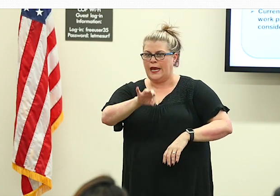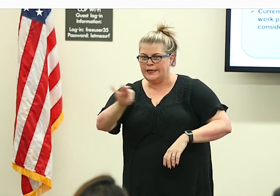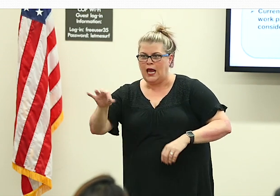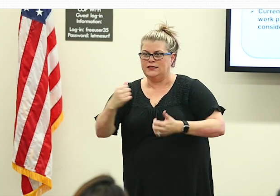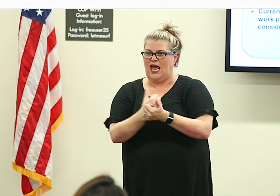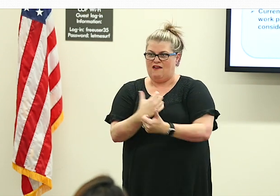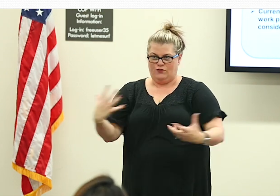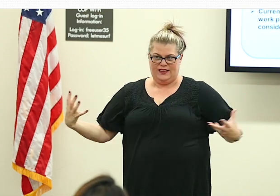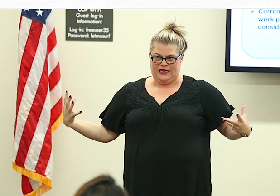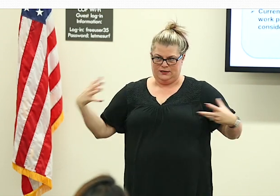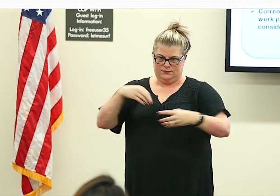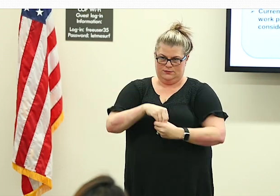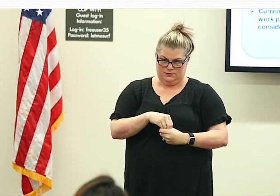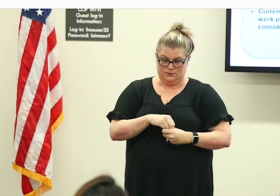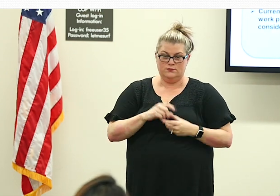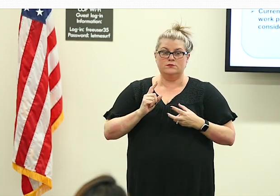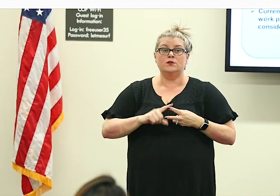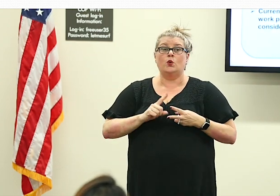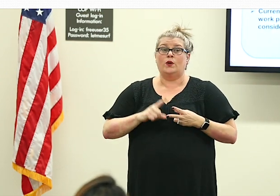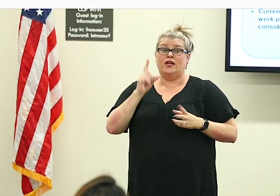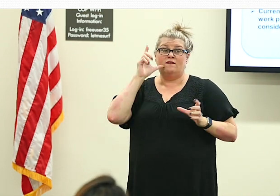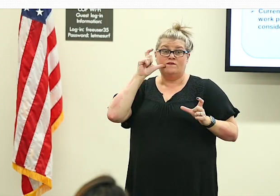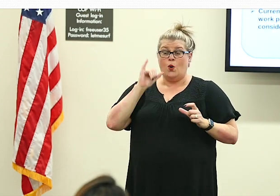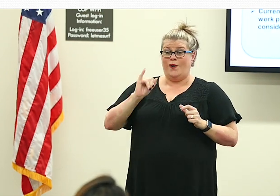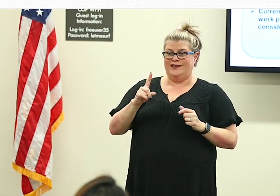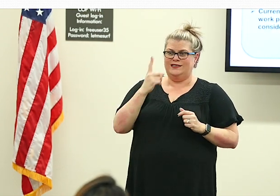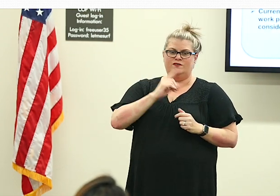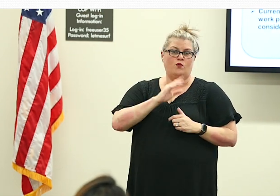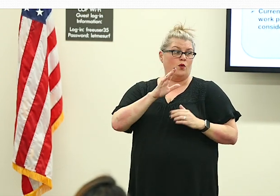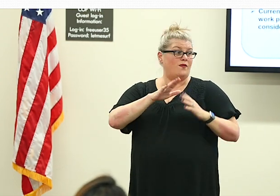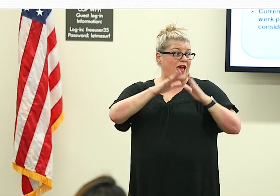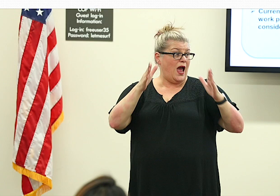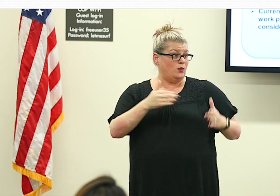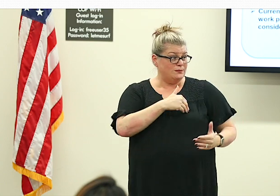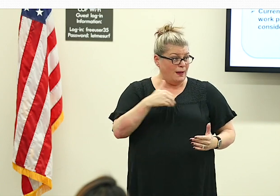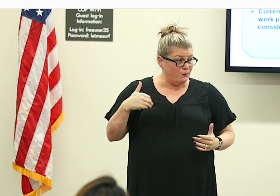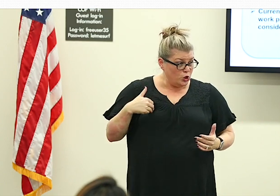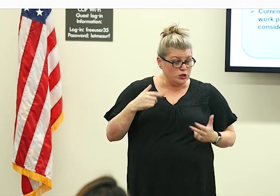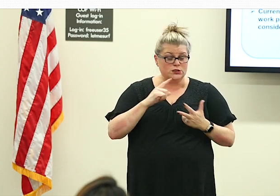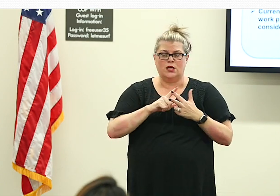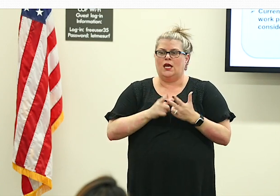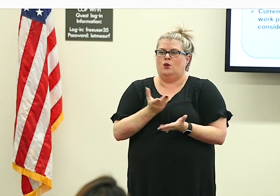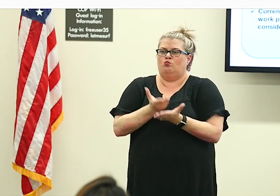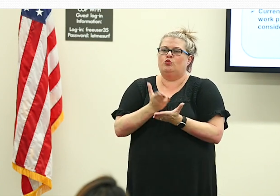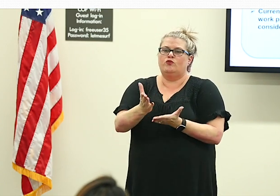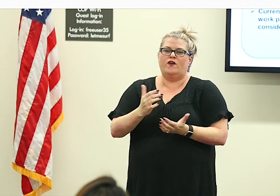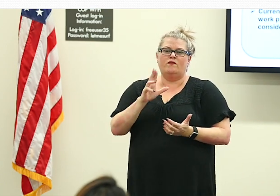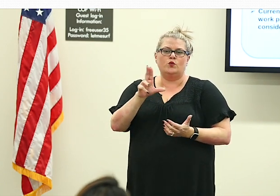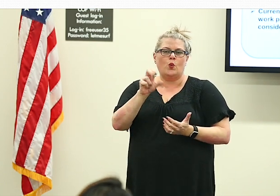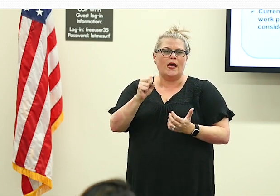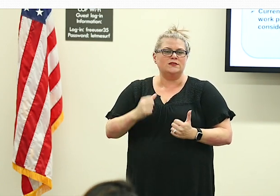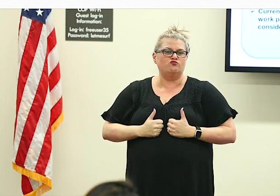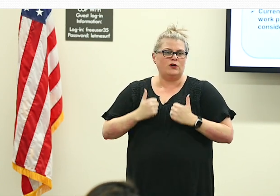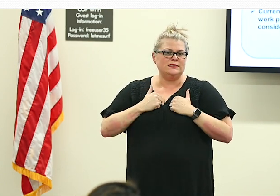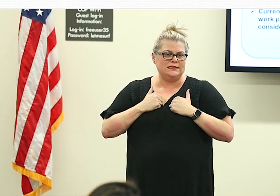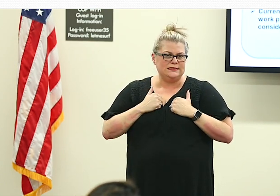We'll need photo ids for household members, and proof of US residency. So that's a current passport